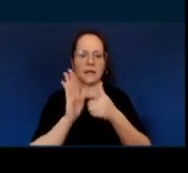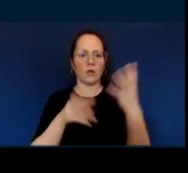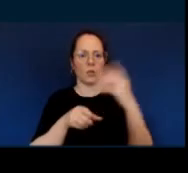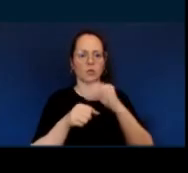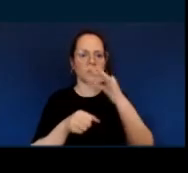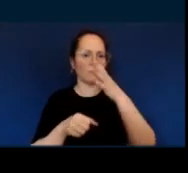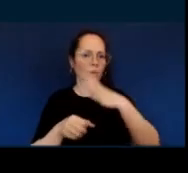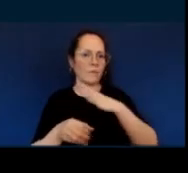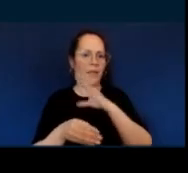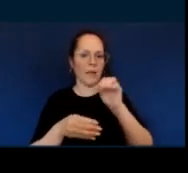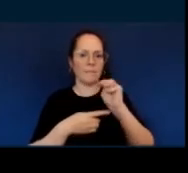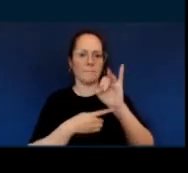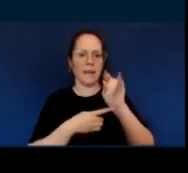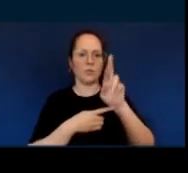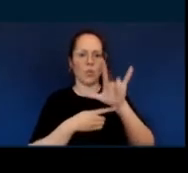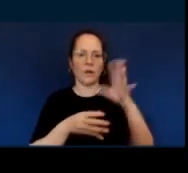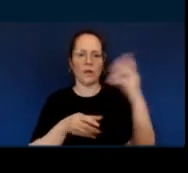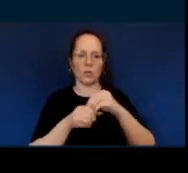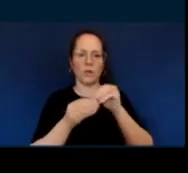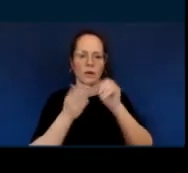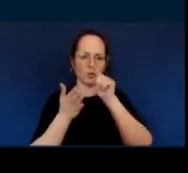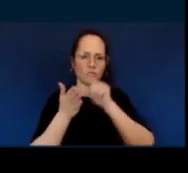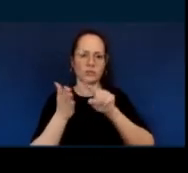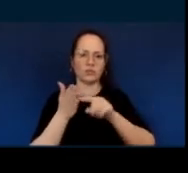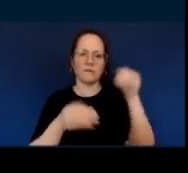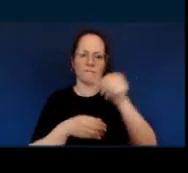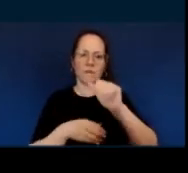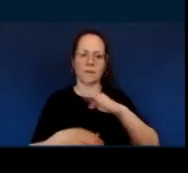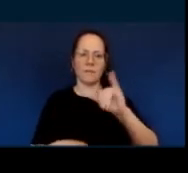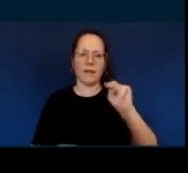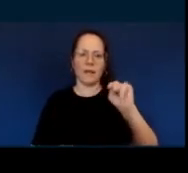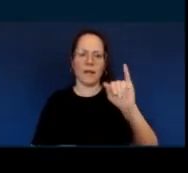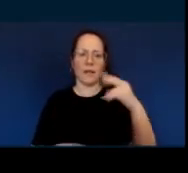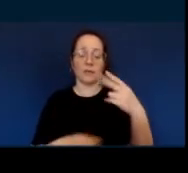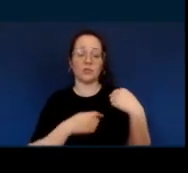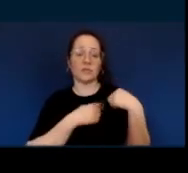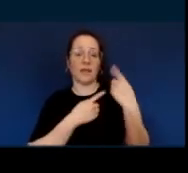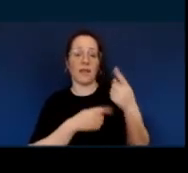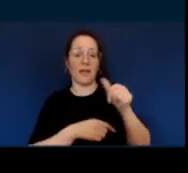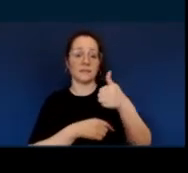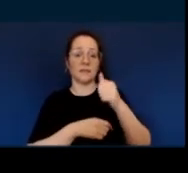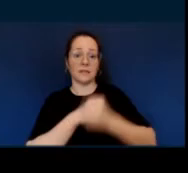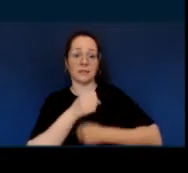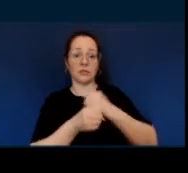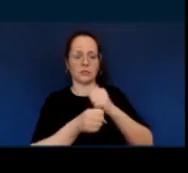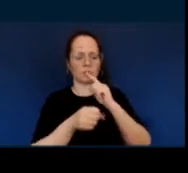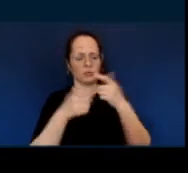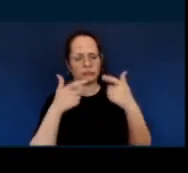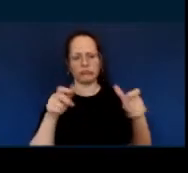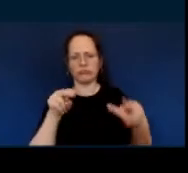RESEARCH FUNDED BY THE NIH, WHILE IN THE LAST DECADE THERE HAVE BEEN GREAT INCREASED EFFORTS TO INCLUDE WOMEN AND